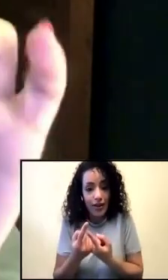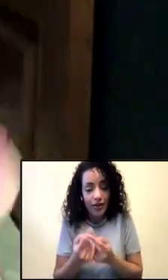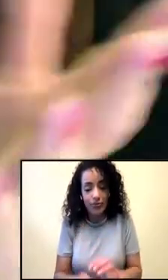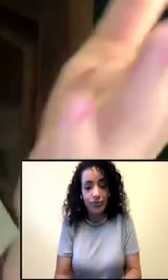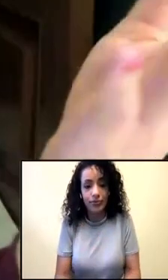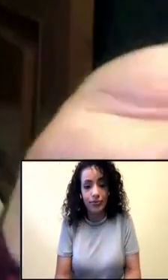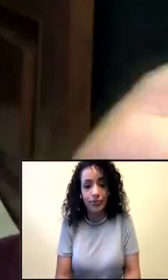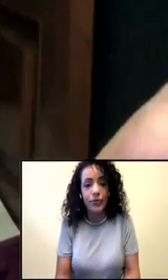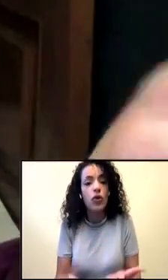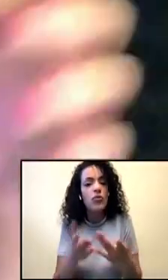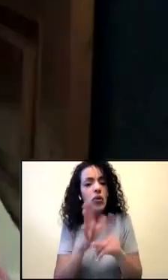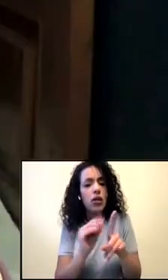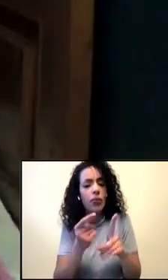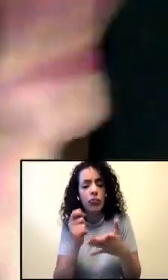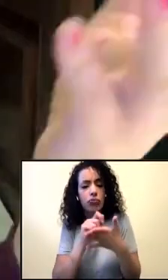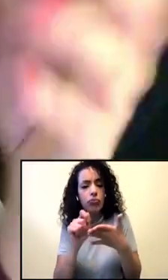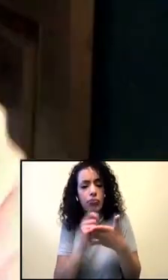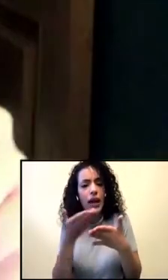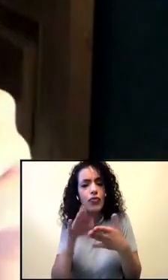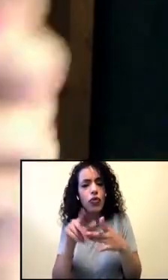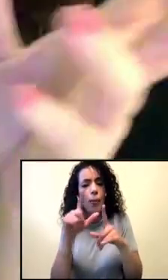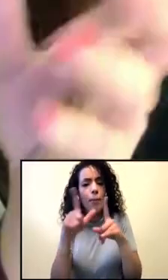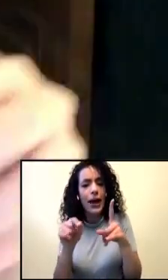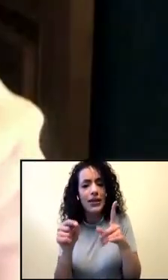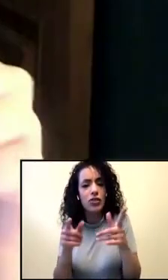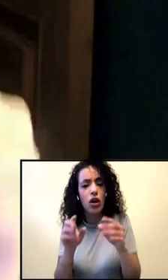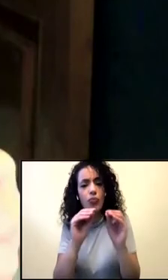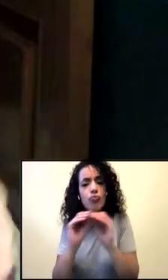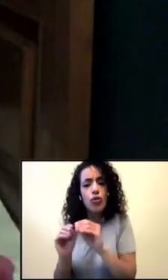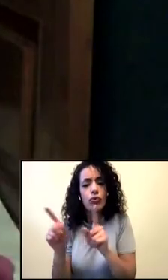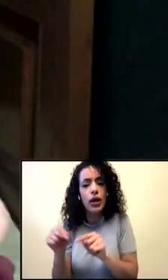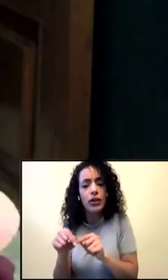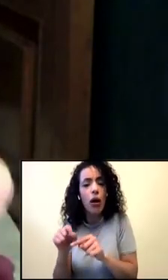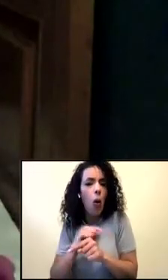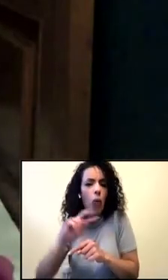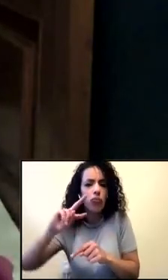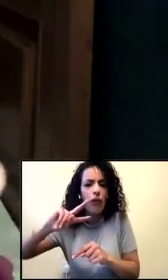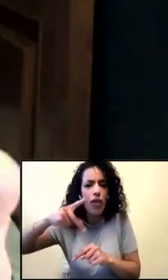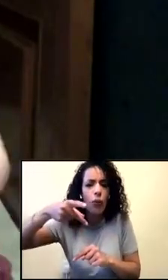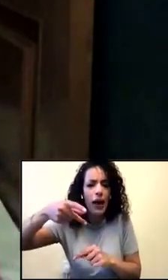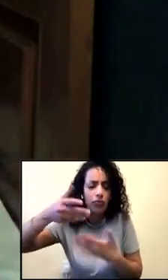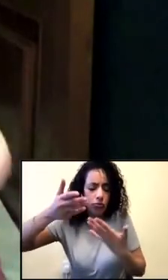pen from Pakistan to India or India to Pakistan, or Bangladesh, I would say "Oh why did you carry